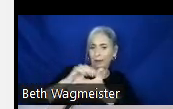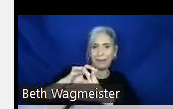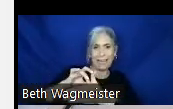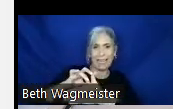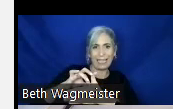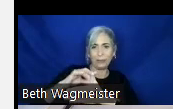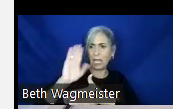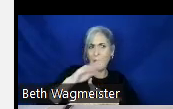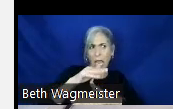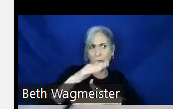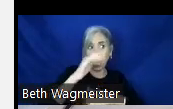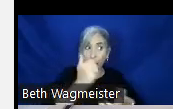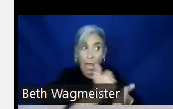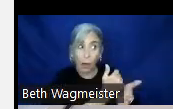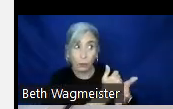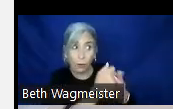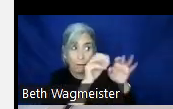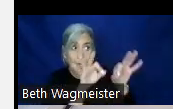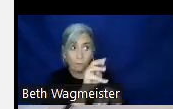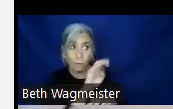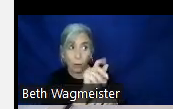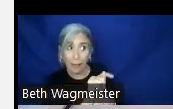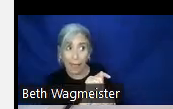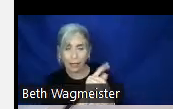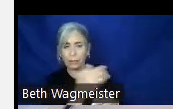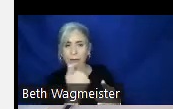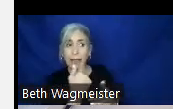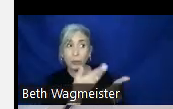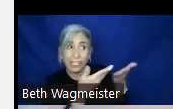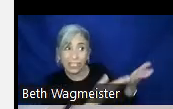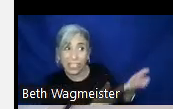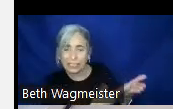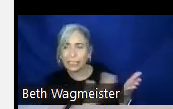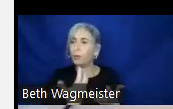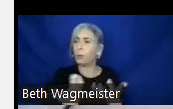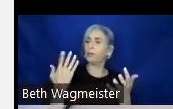hey, can I help you format this content? Can I do something? If we can interject well content